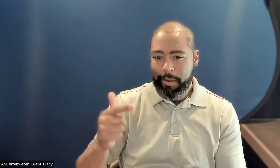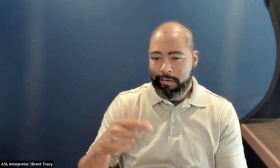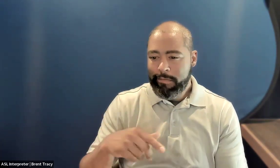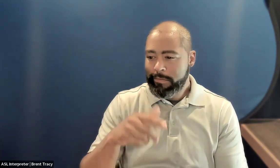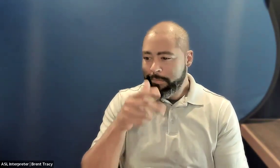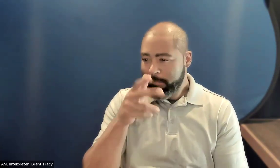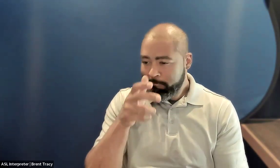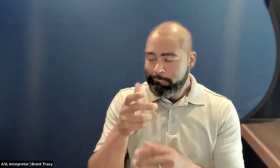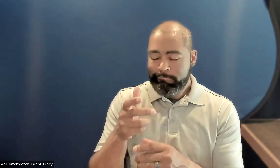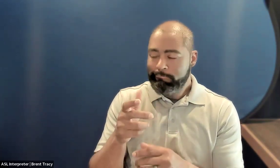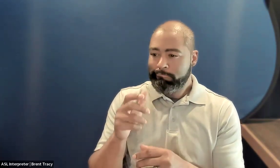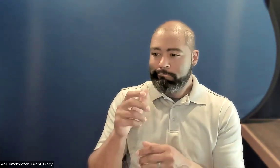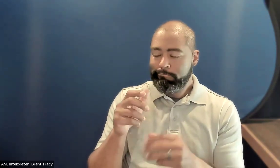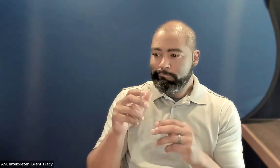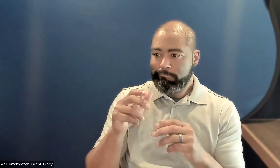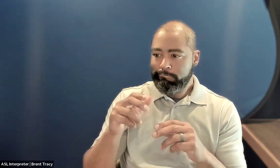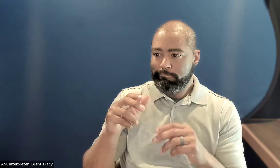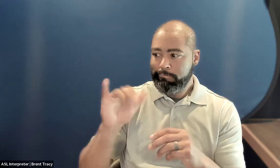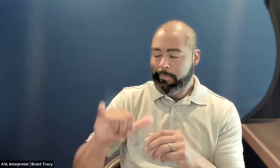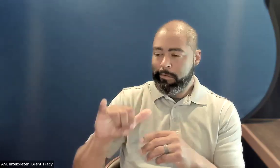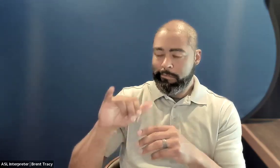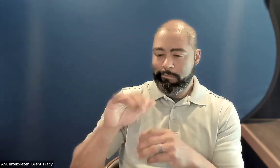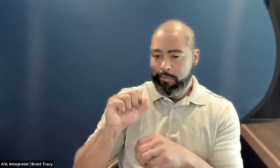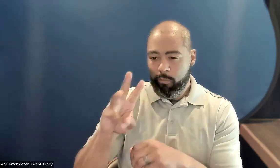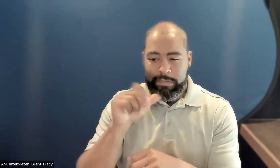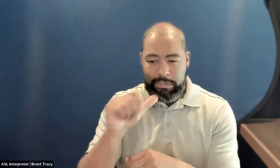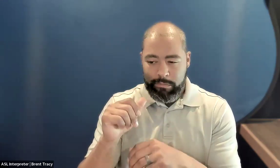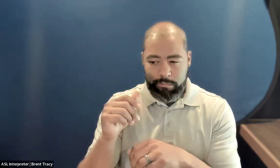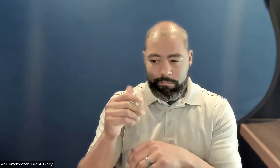This is not part of the tool, but I wanted to flag the Climate